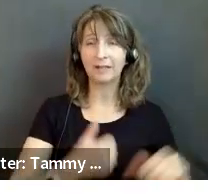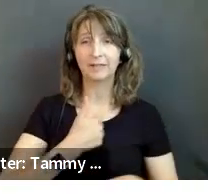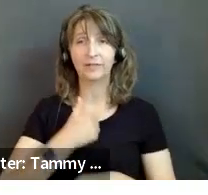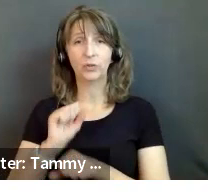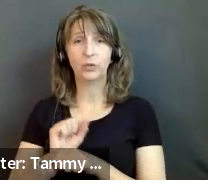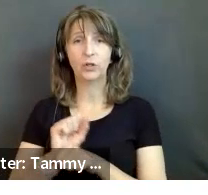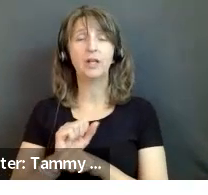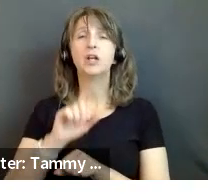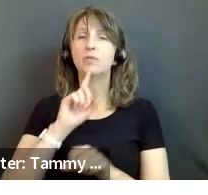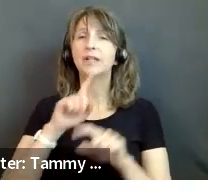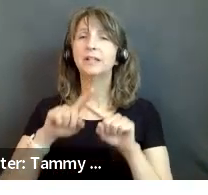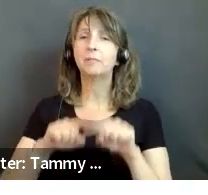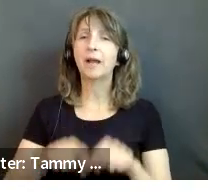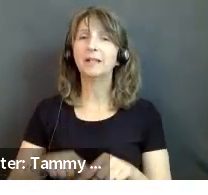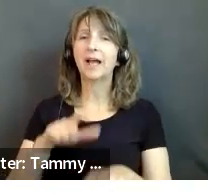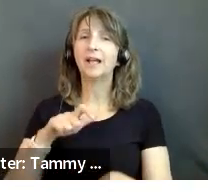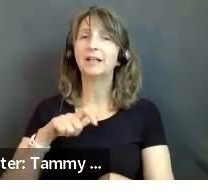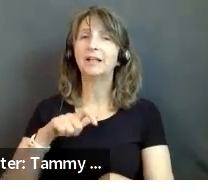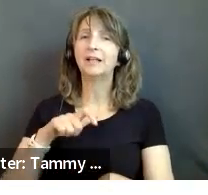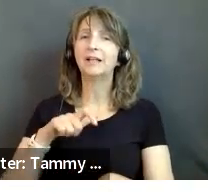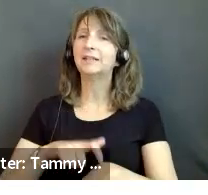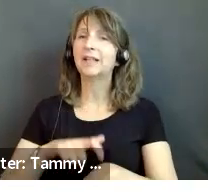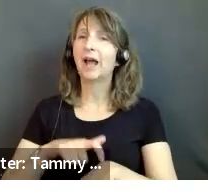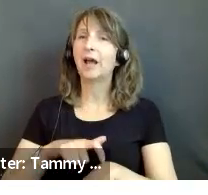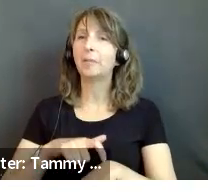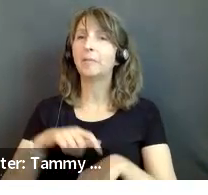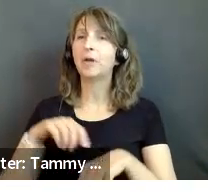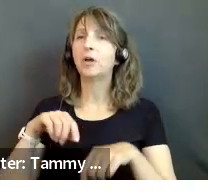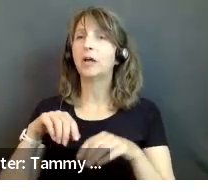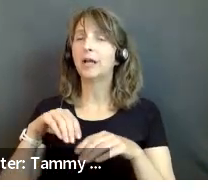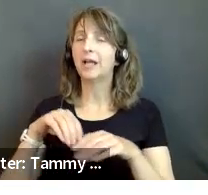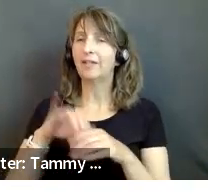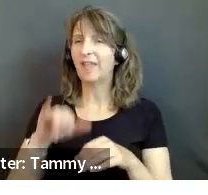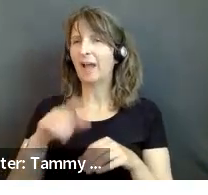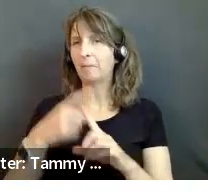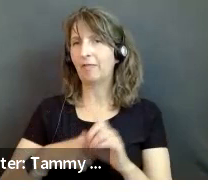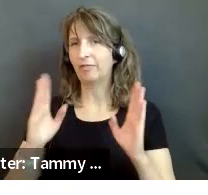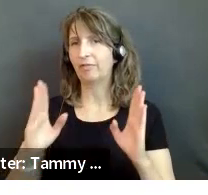So limited to an average of 80 h within a month.